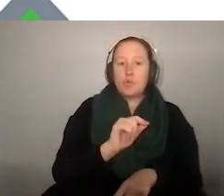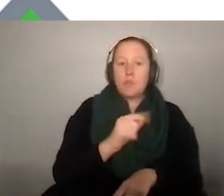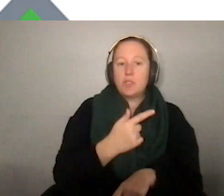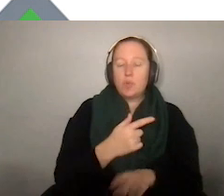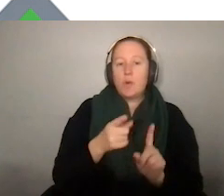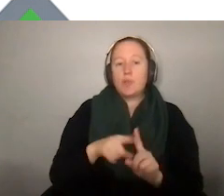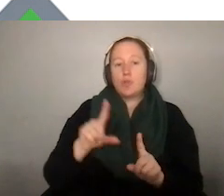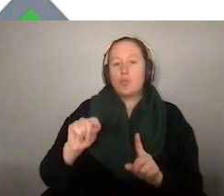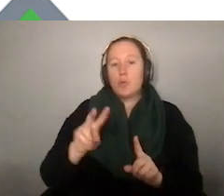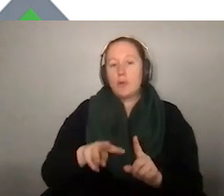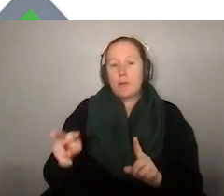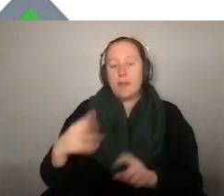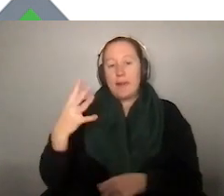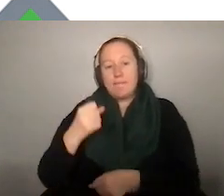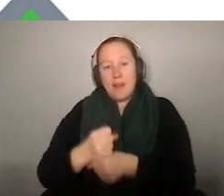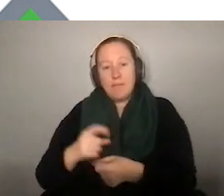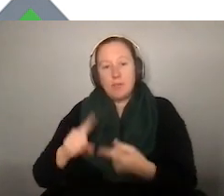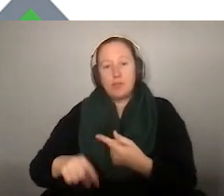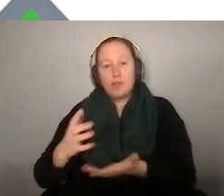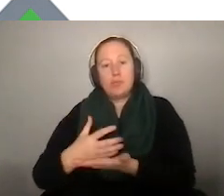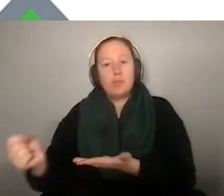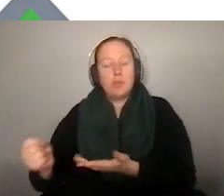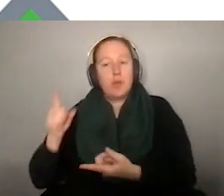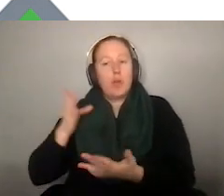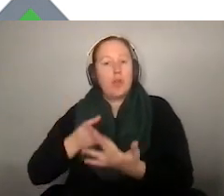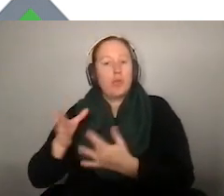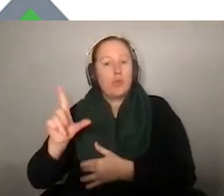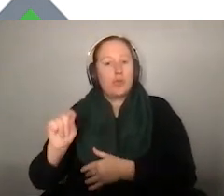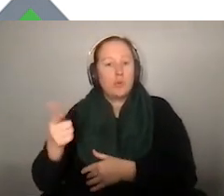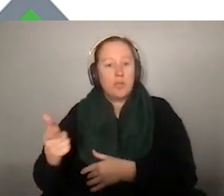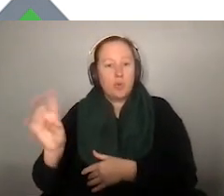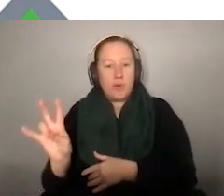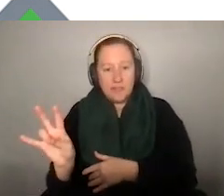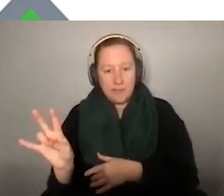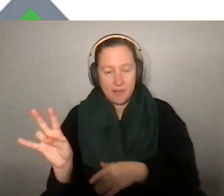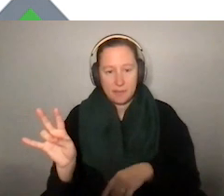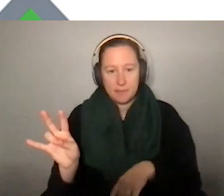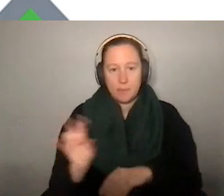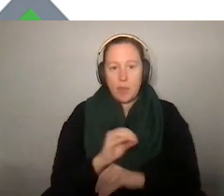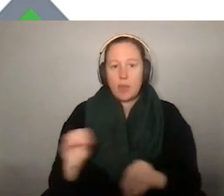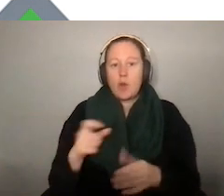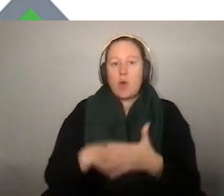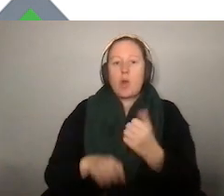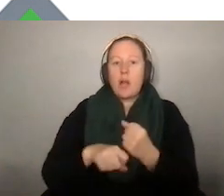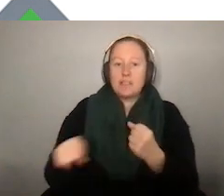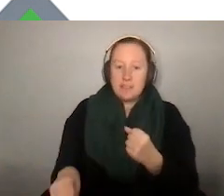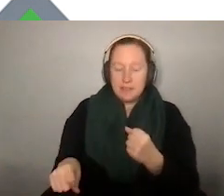Then five years to liquidate those funds through 2027. The no-cost extension that was granted does not